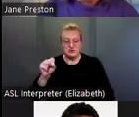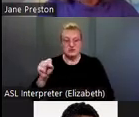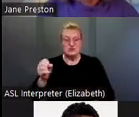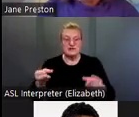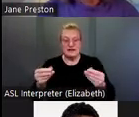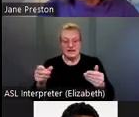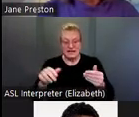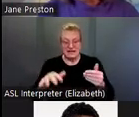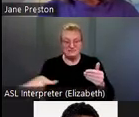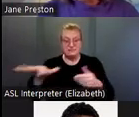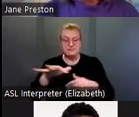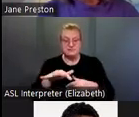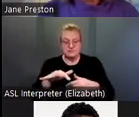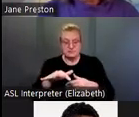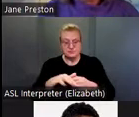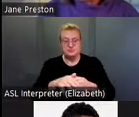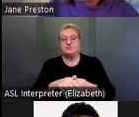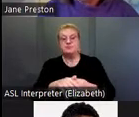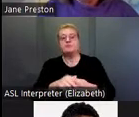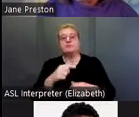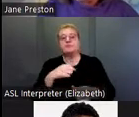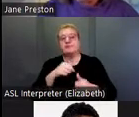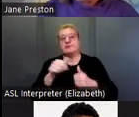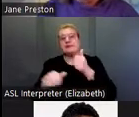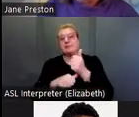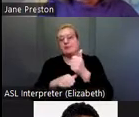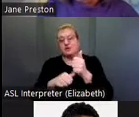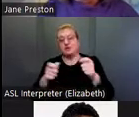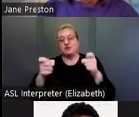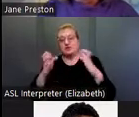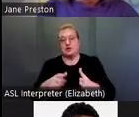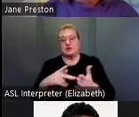and I am deputy director for programs at NEFA